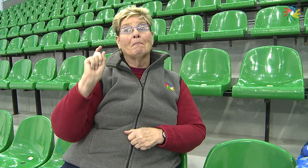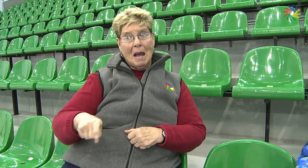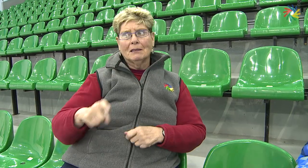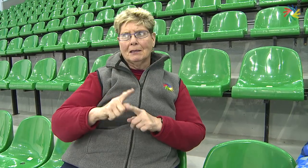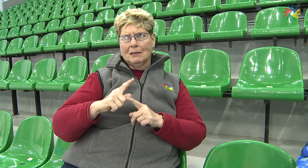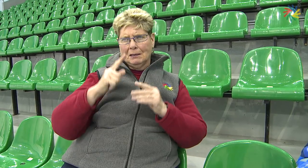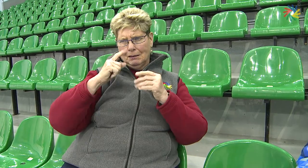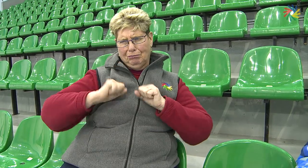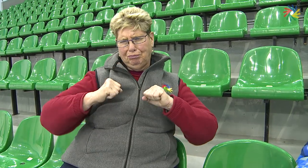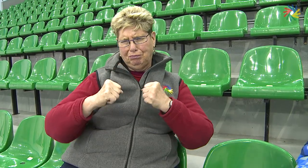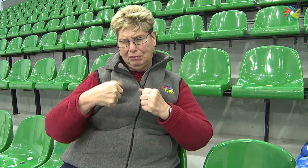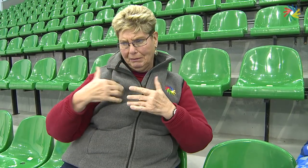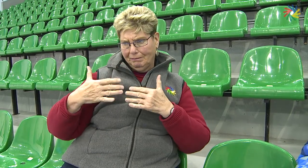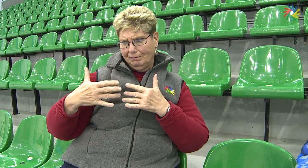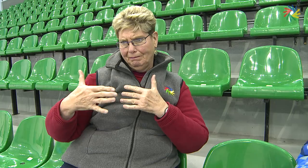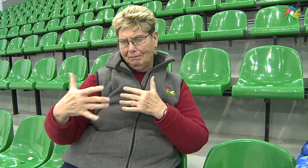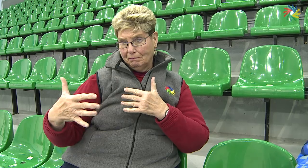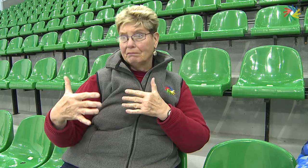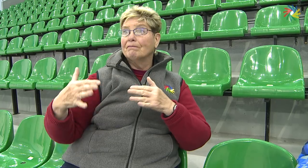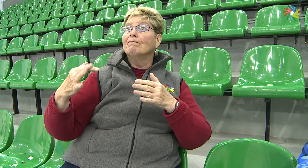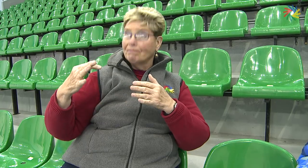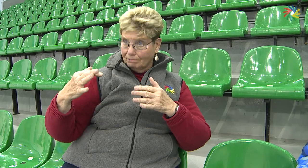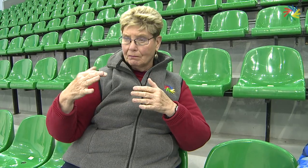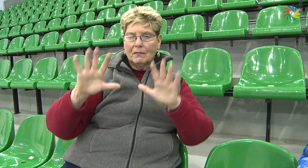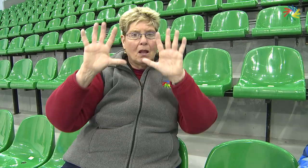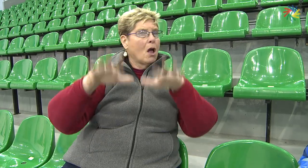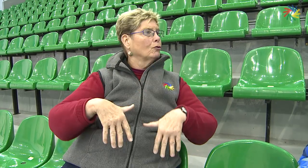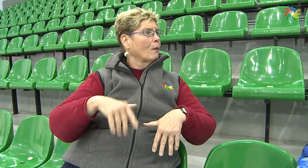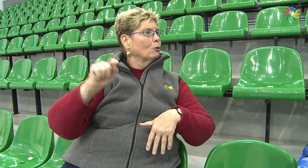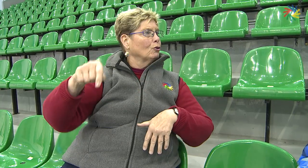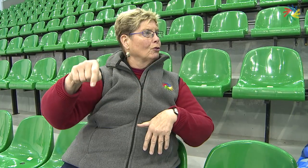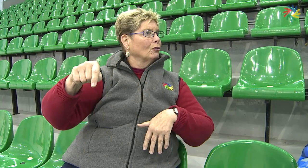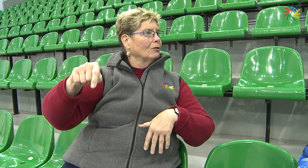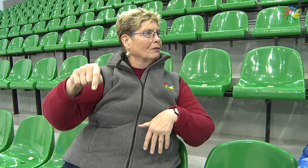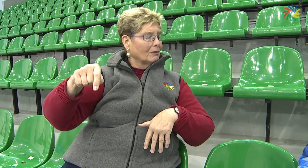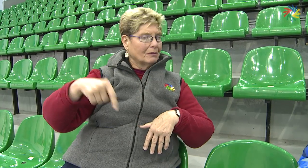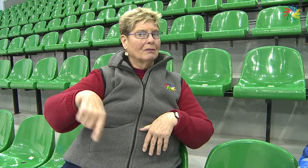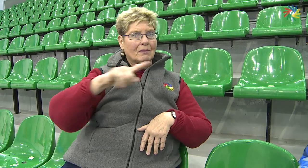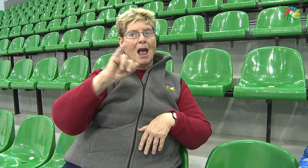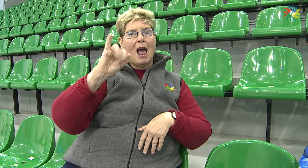But, things need to start moving fast if they want to be ready by October,